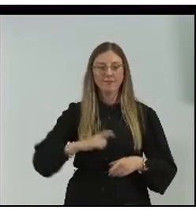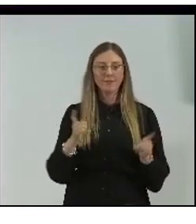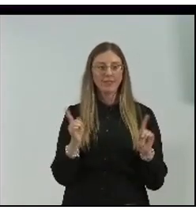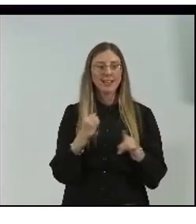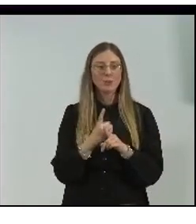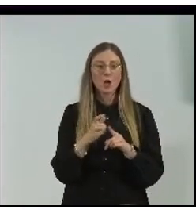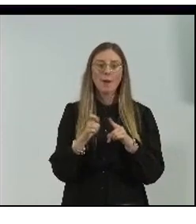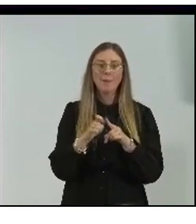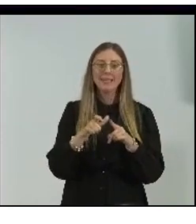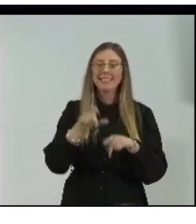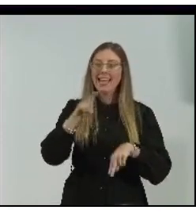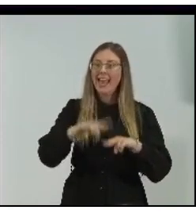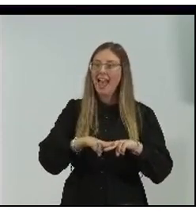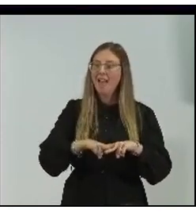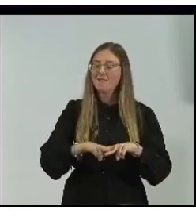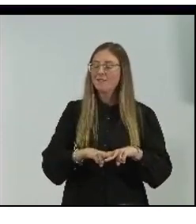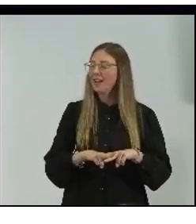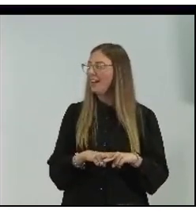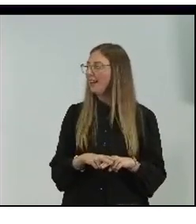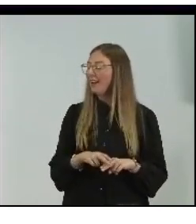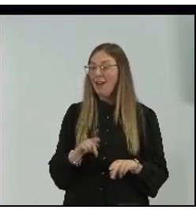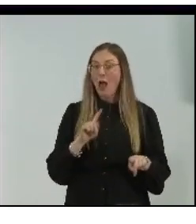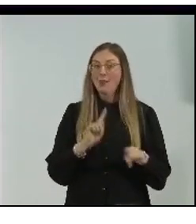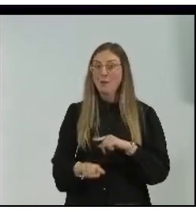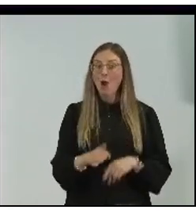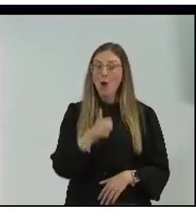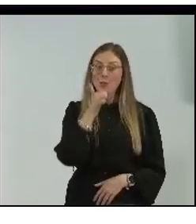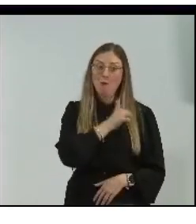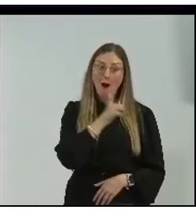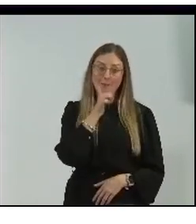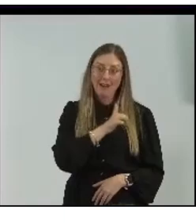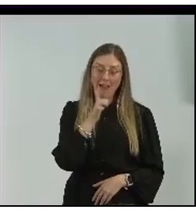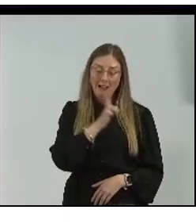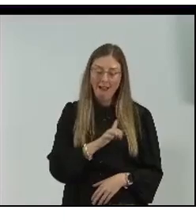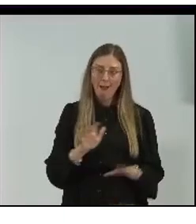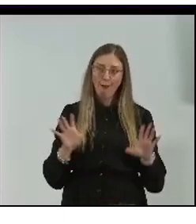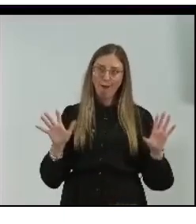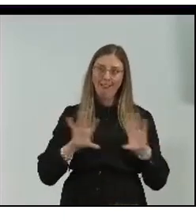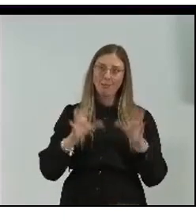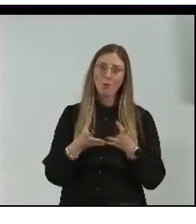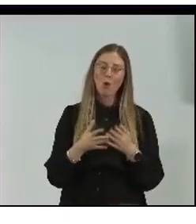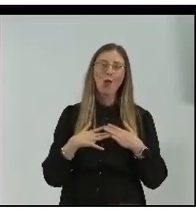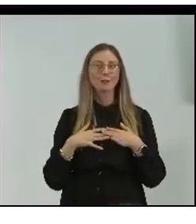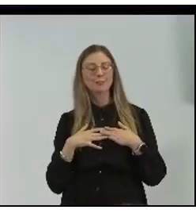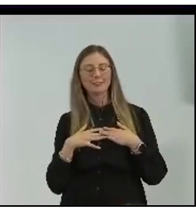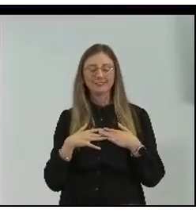Yes. Most popular content type of the world, Yes. Thank you. MARK: Could you introduce yourself and